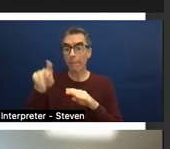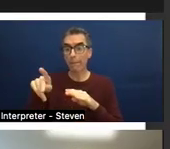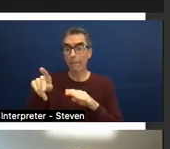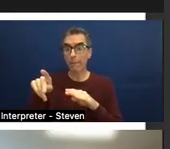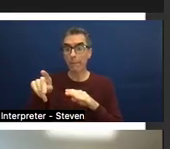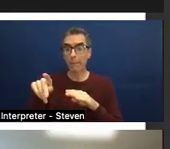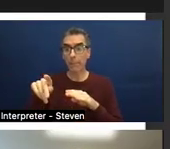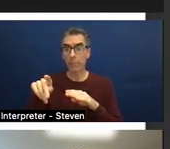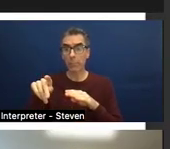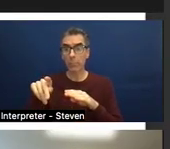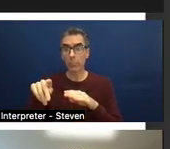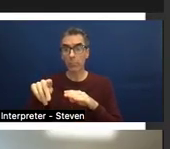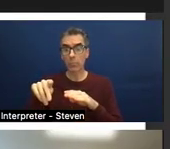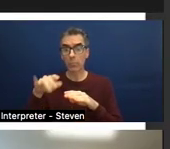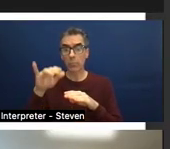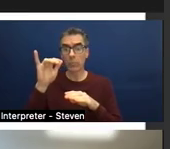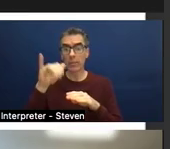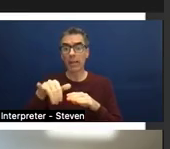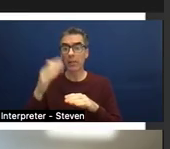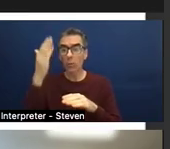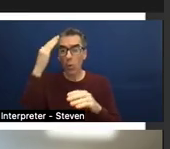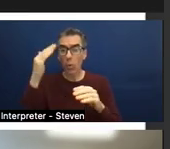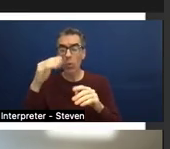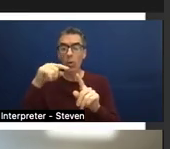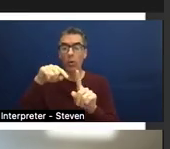or Cloverleaf, but we're also coordinating